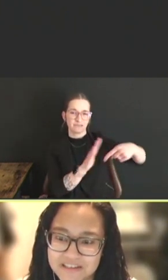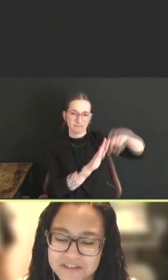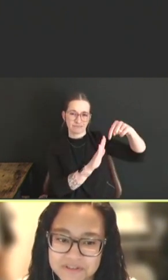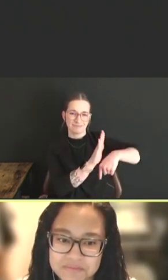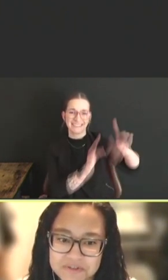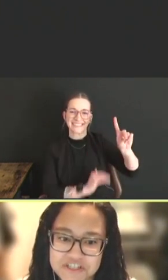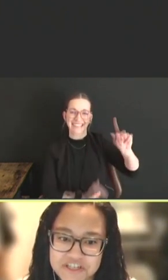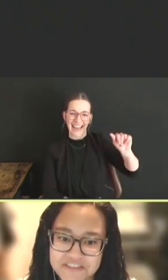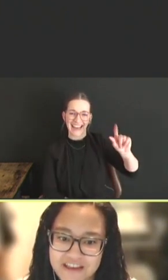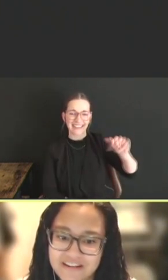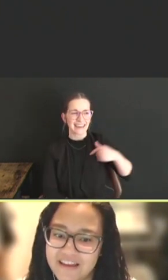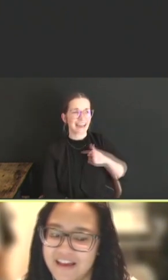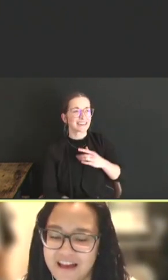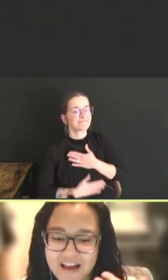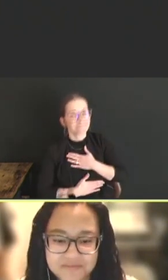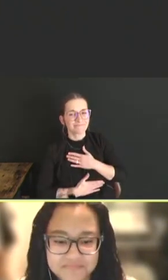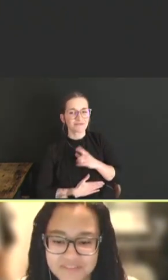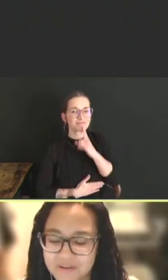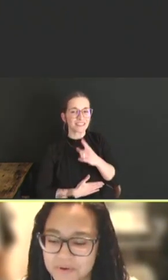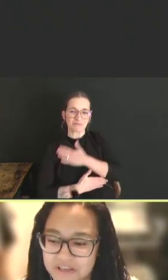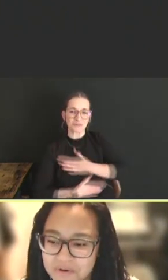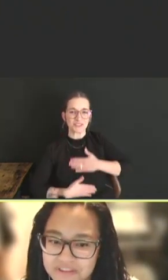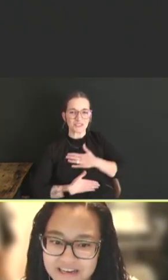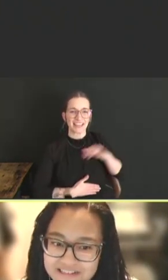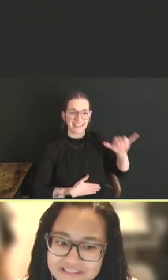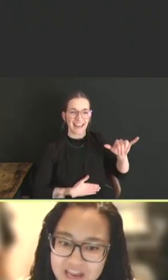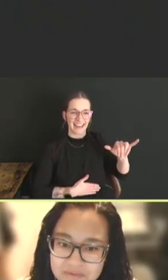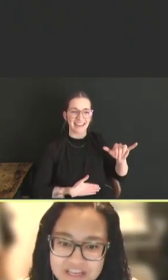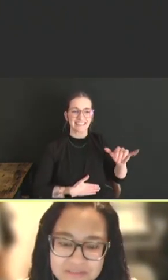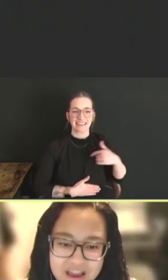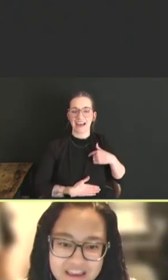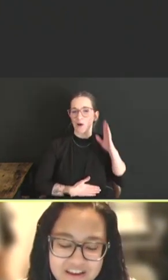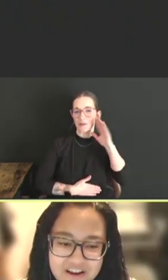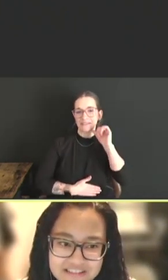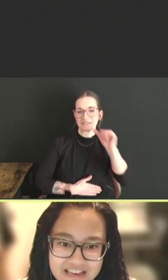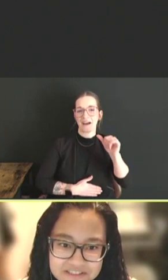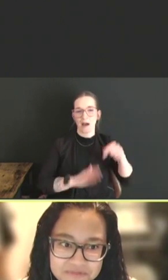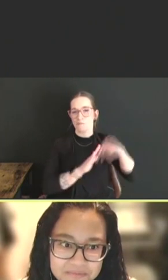and I really appreciate that, we can go to the next slide, which has my contact information.